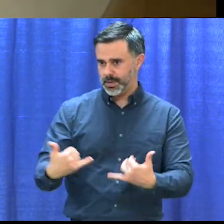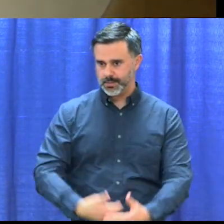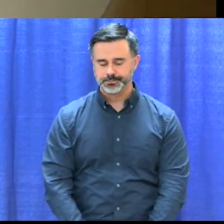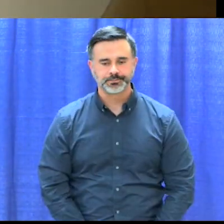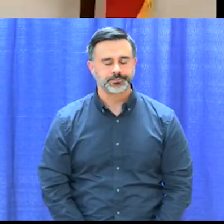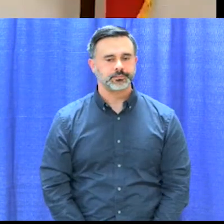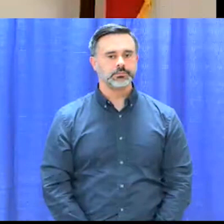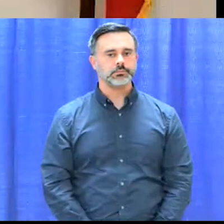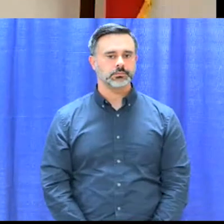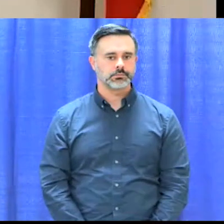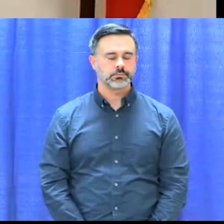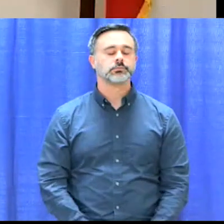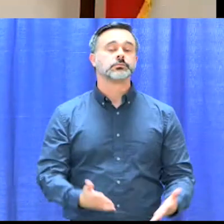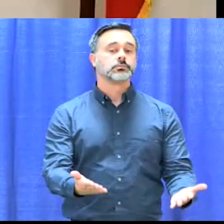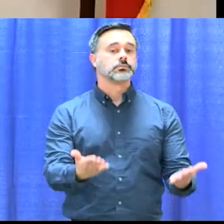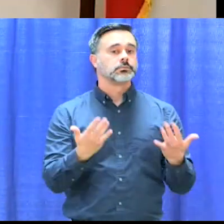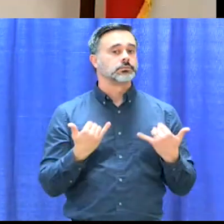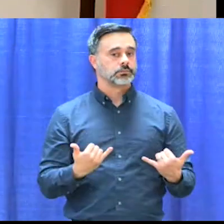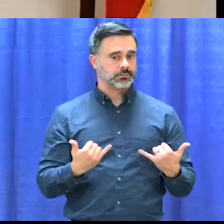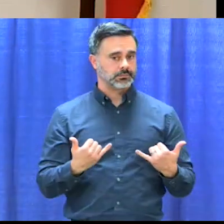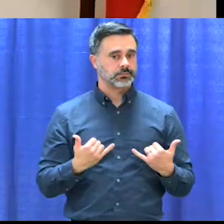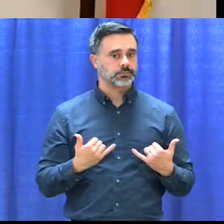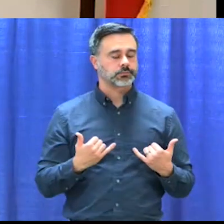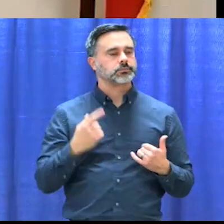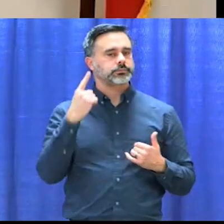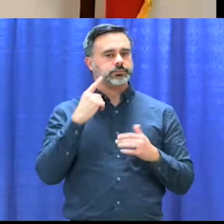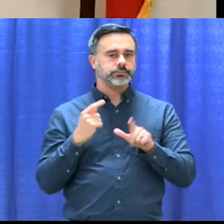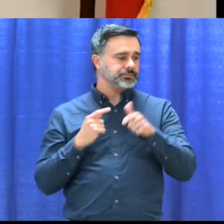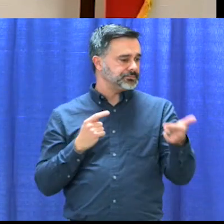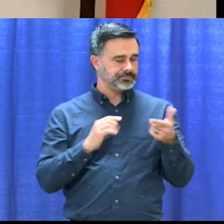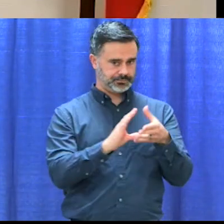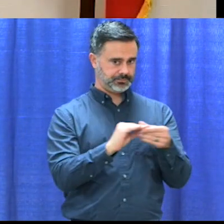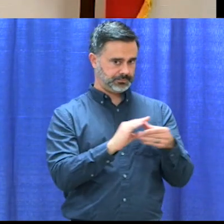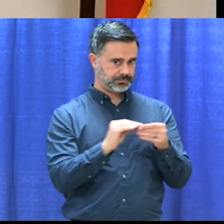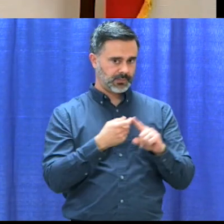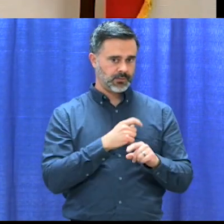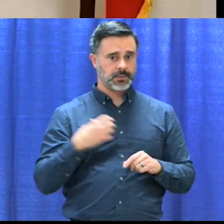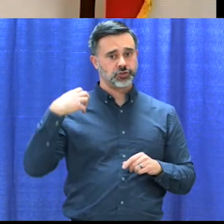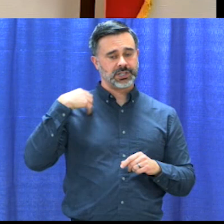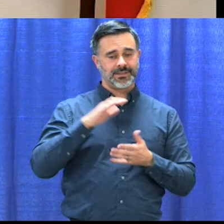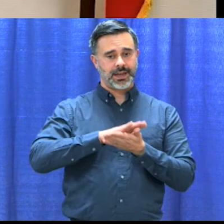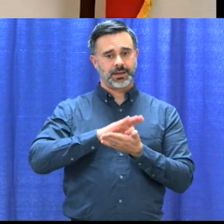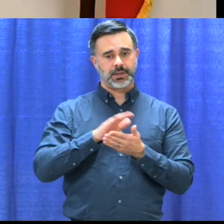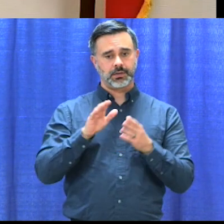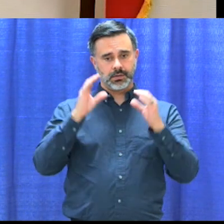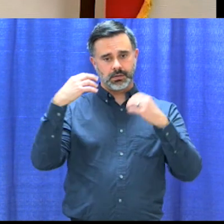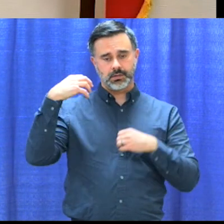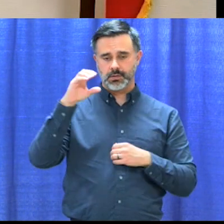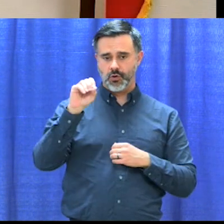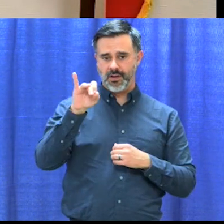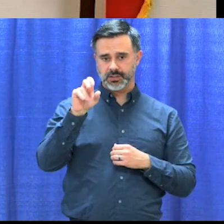Now we'll also hear a vignette from our chief academic officer at Inglewood Unified School